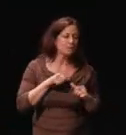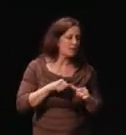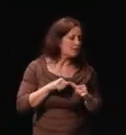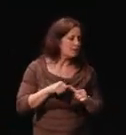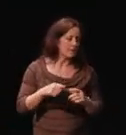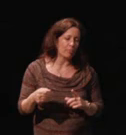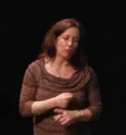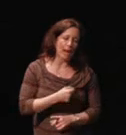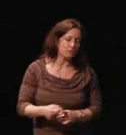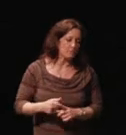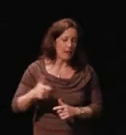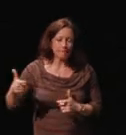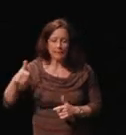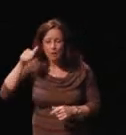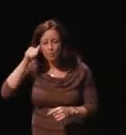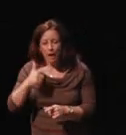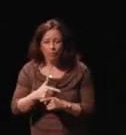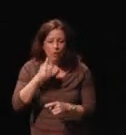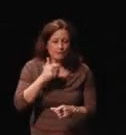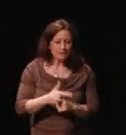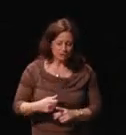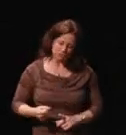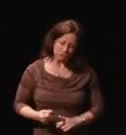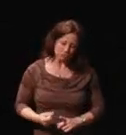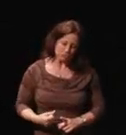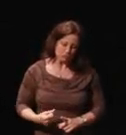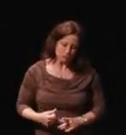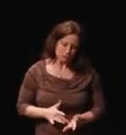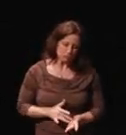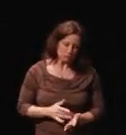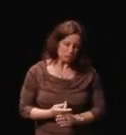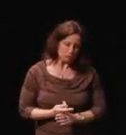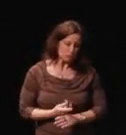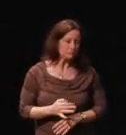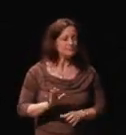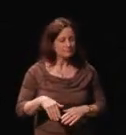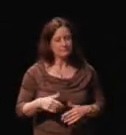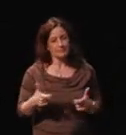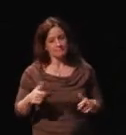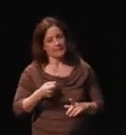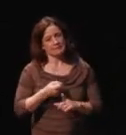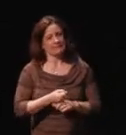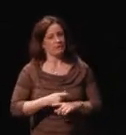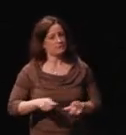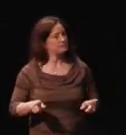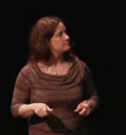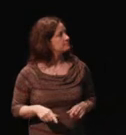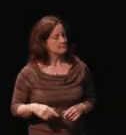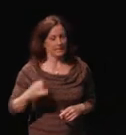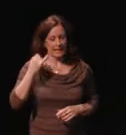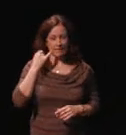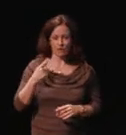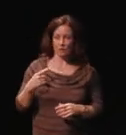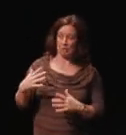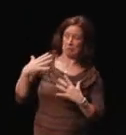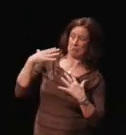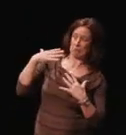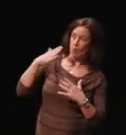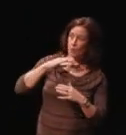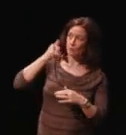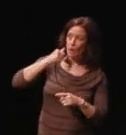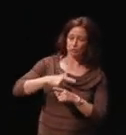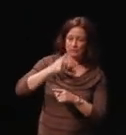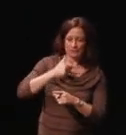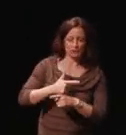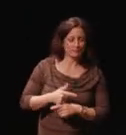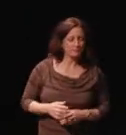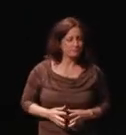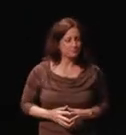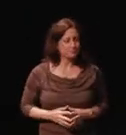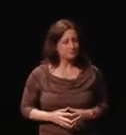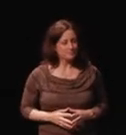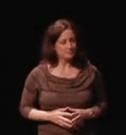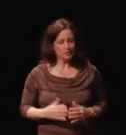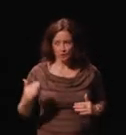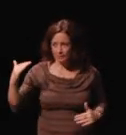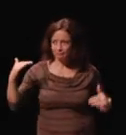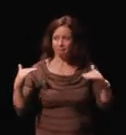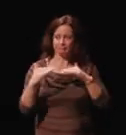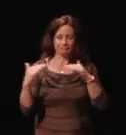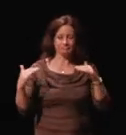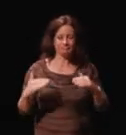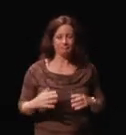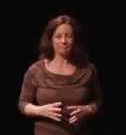so this stuff made a big difference.